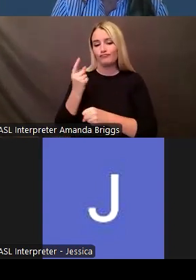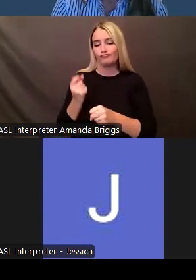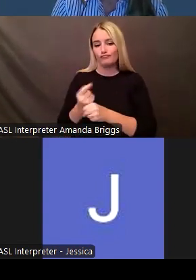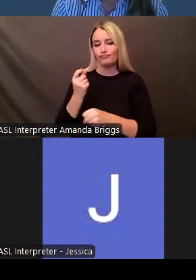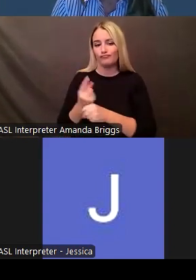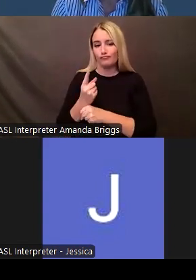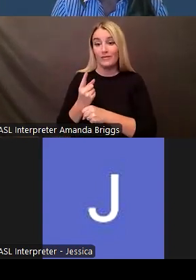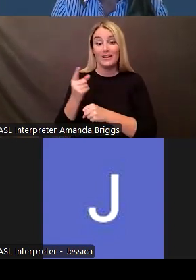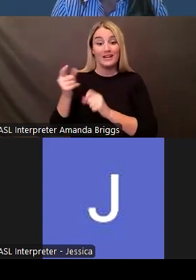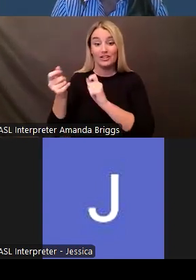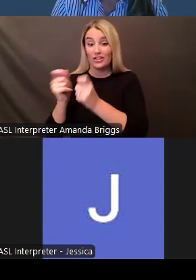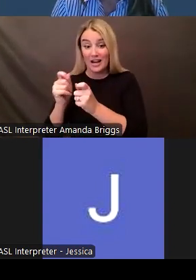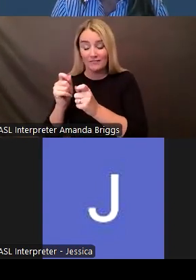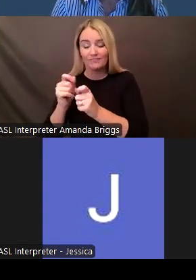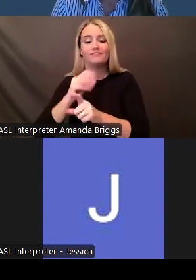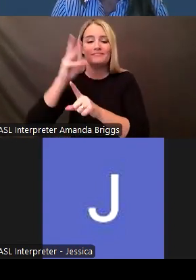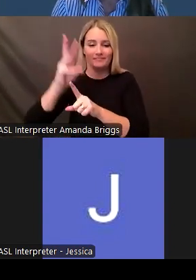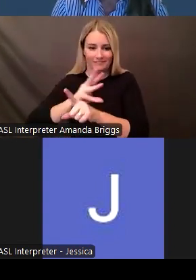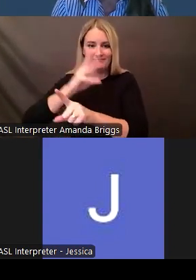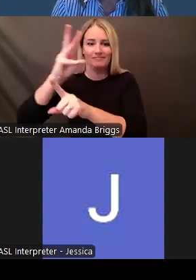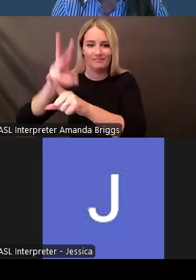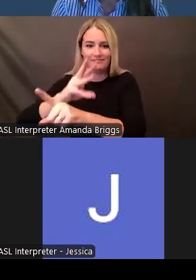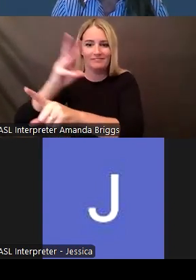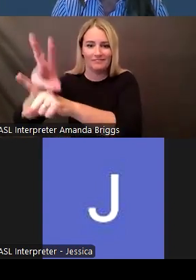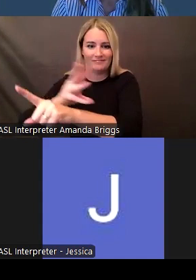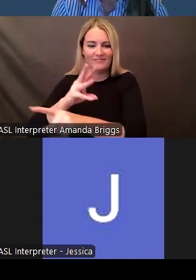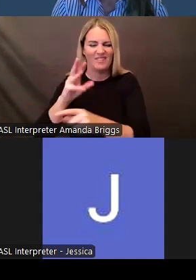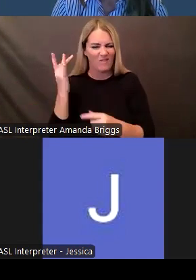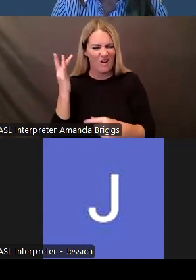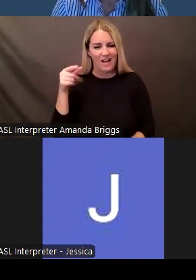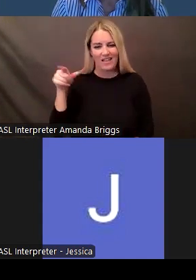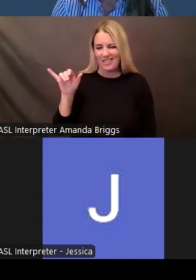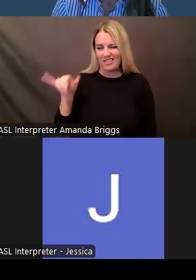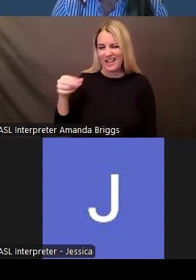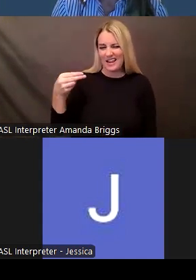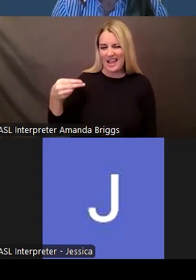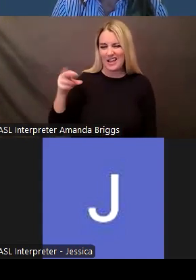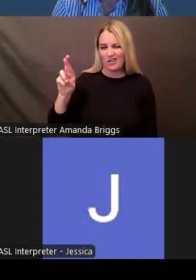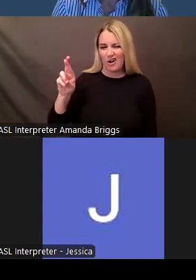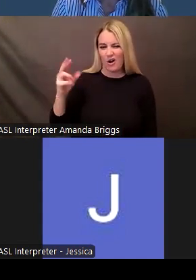And this change is as a result of HR 1, the federal budget bill.